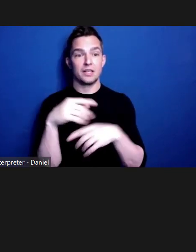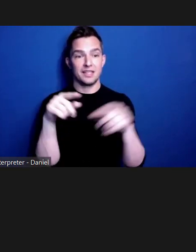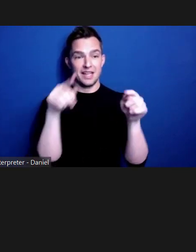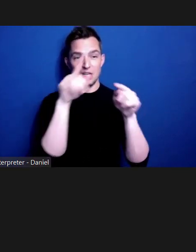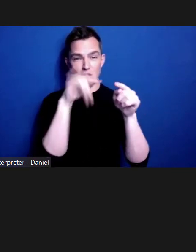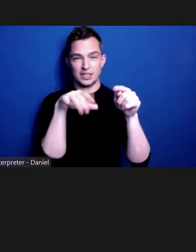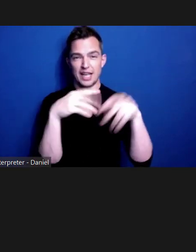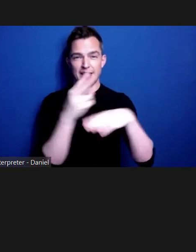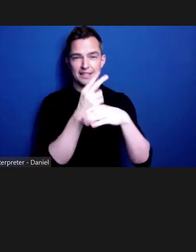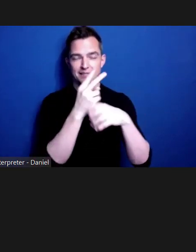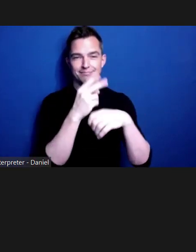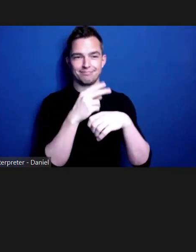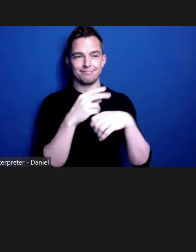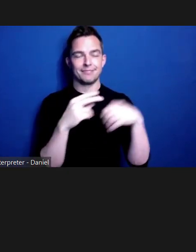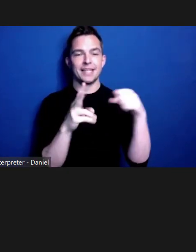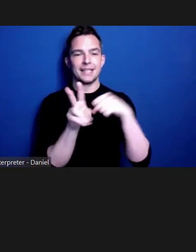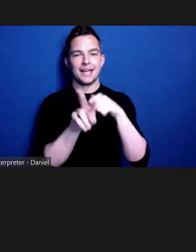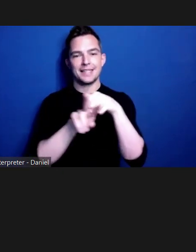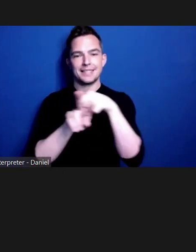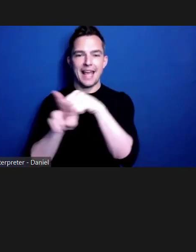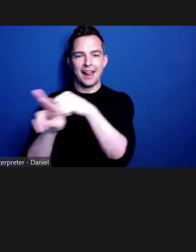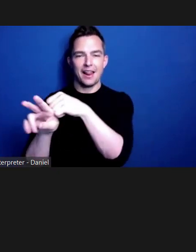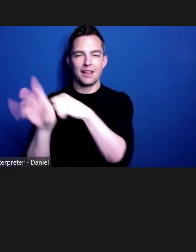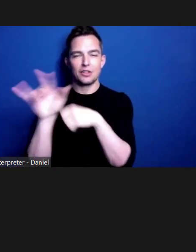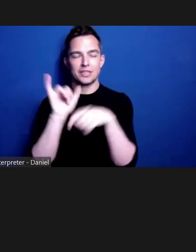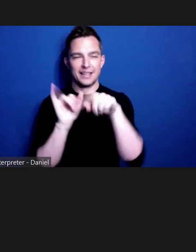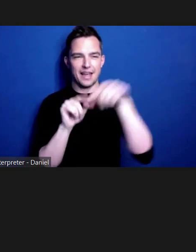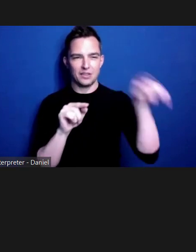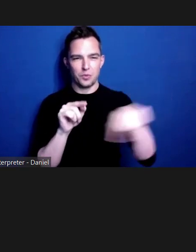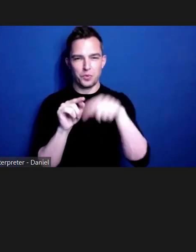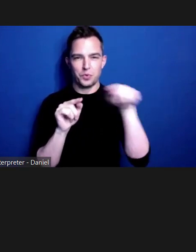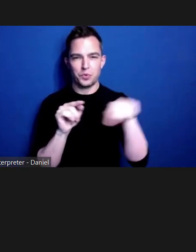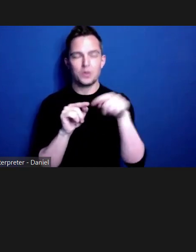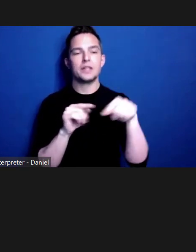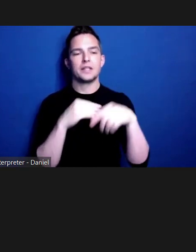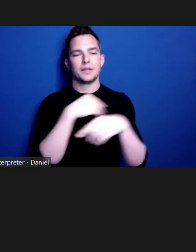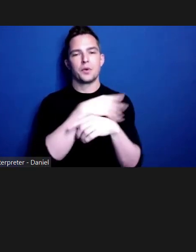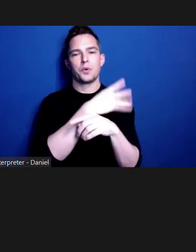From the inner ear, the sound signal is carried along special